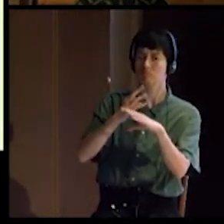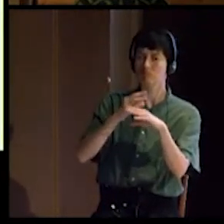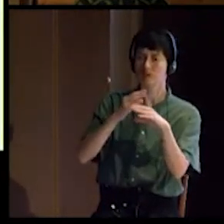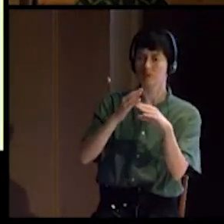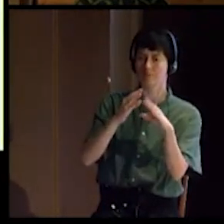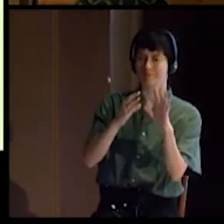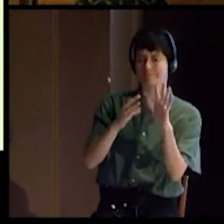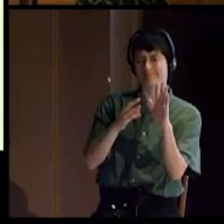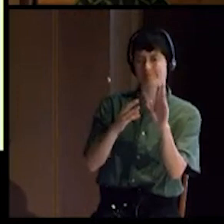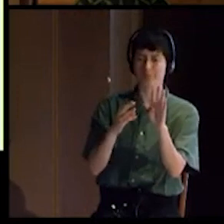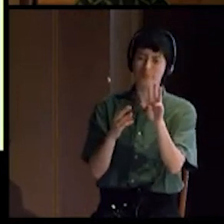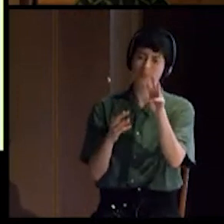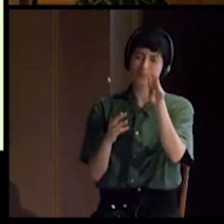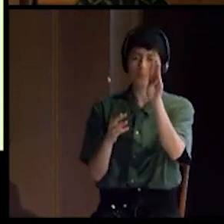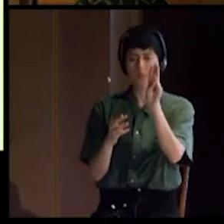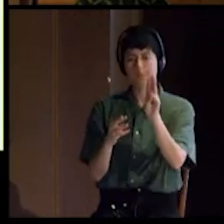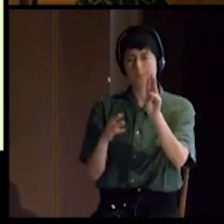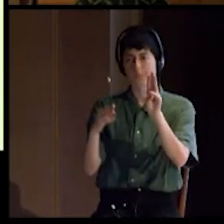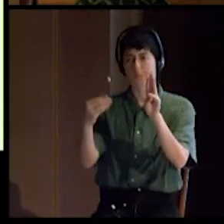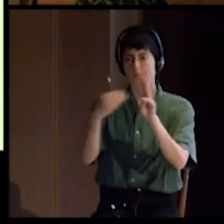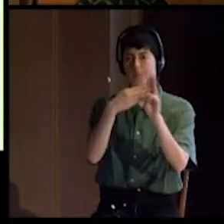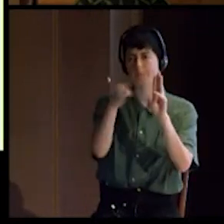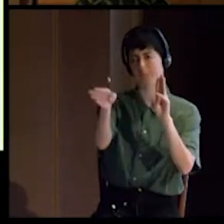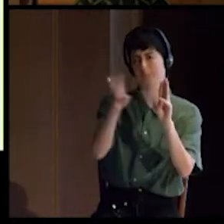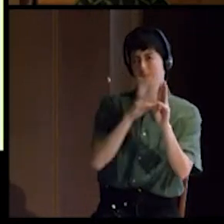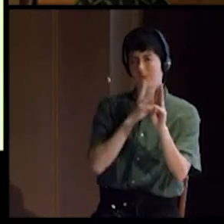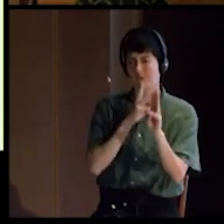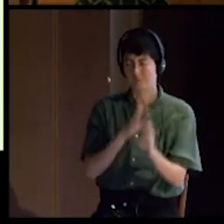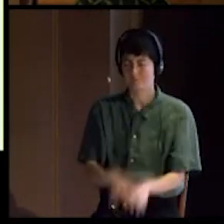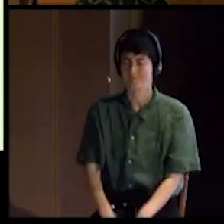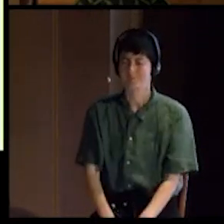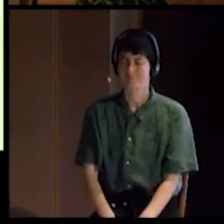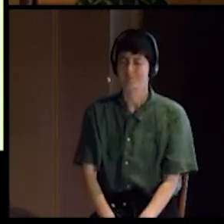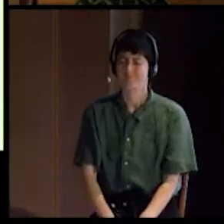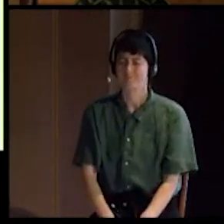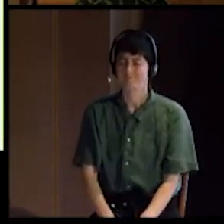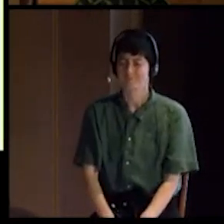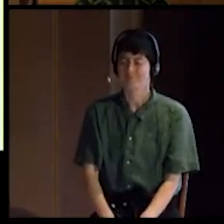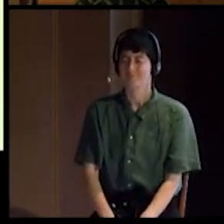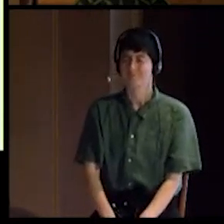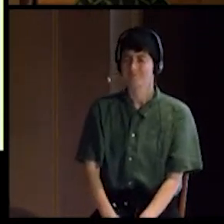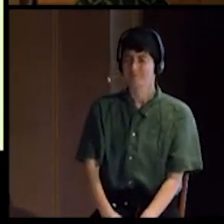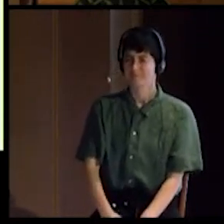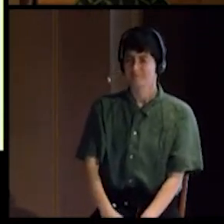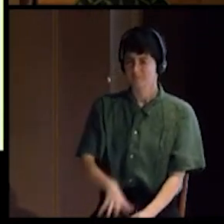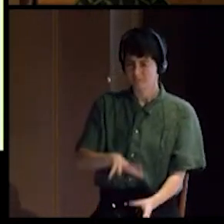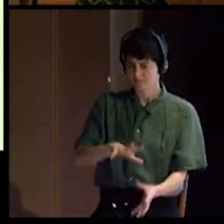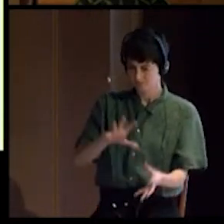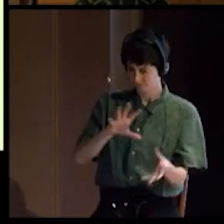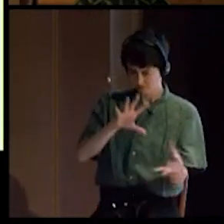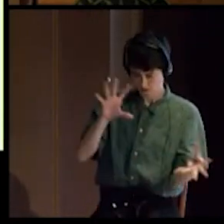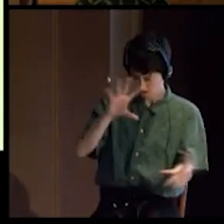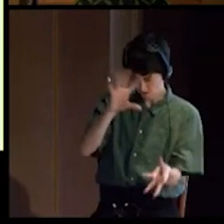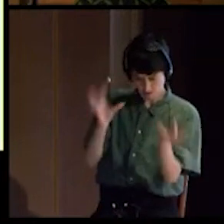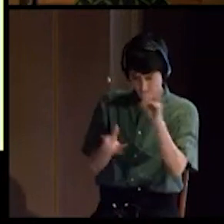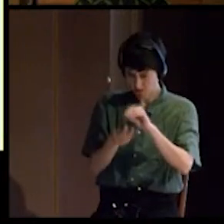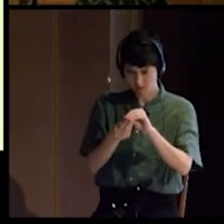The main hypothesis in the literature when I started this study was that the proportion